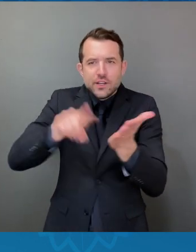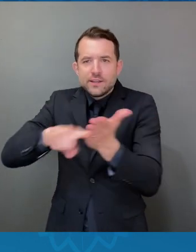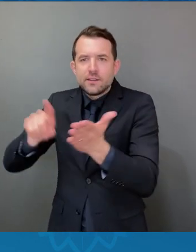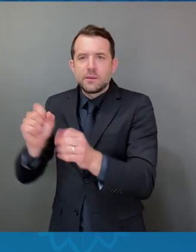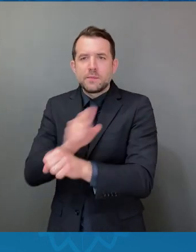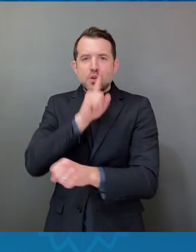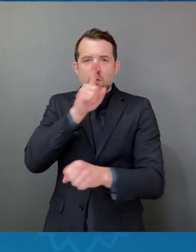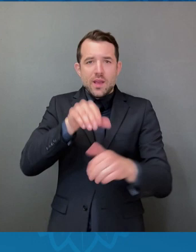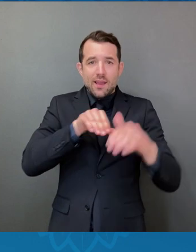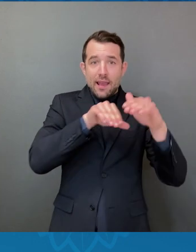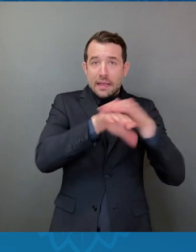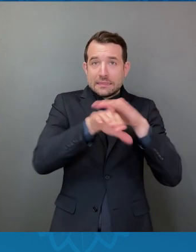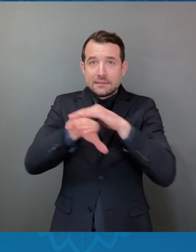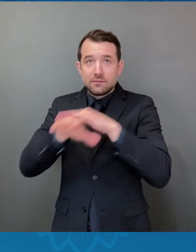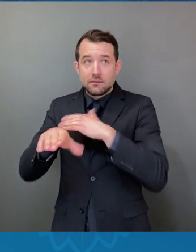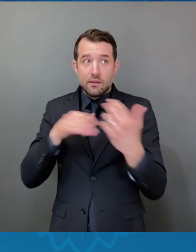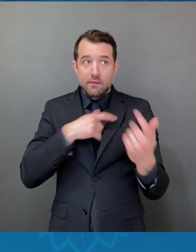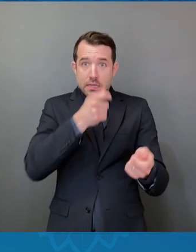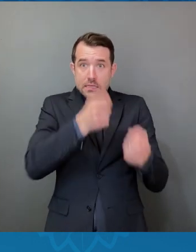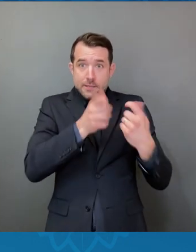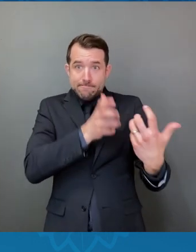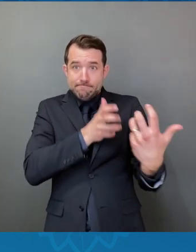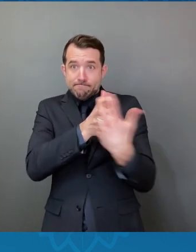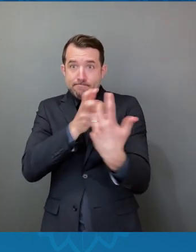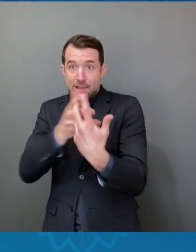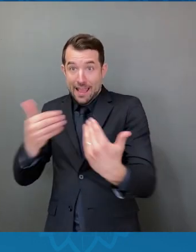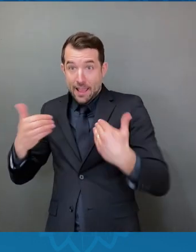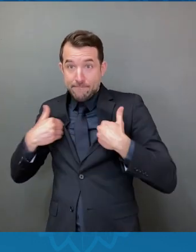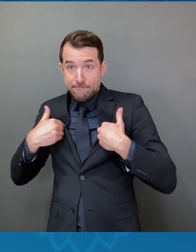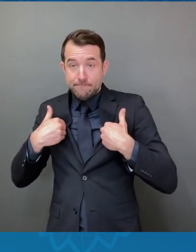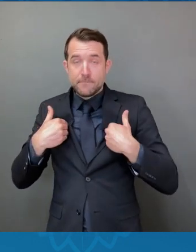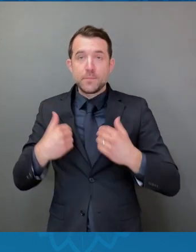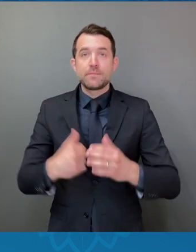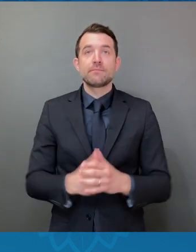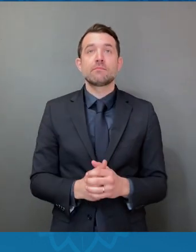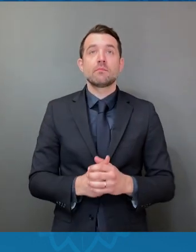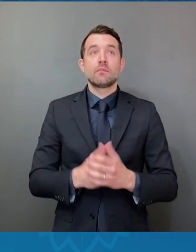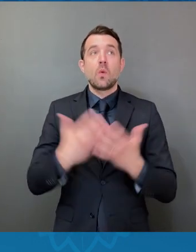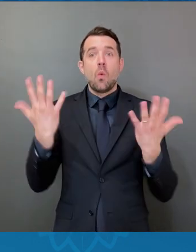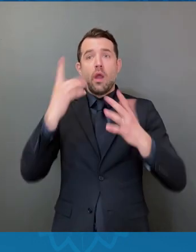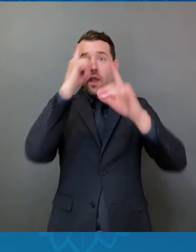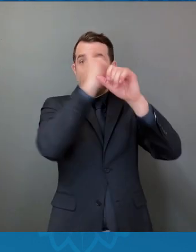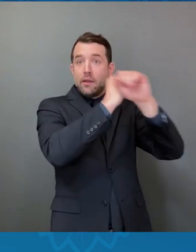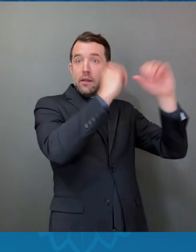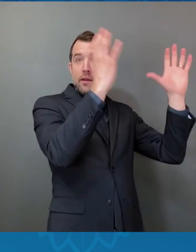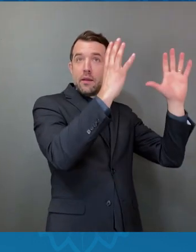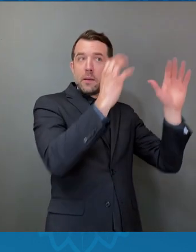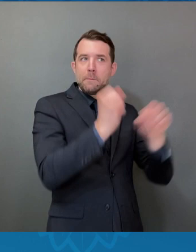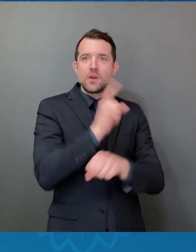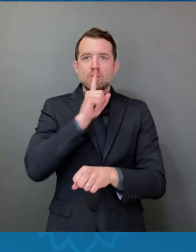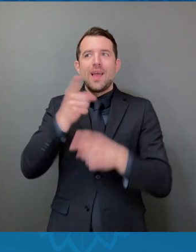what we intend is actually happening today. We are also announcing new steps to protect the voting rights